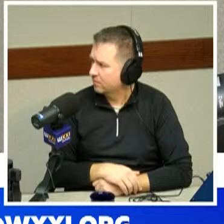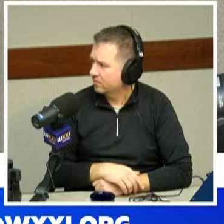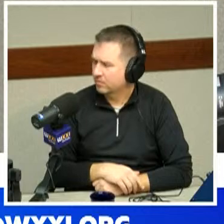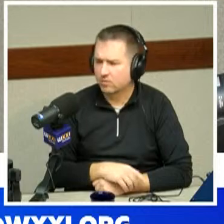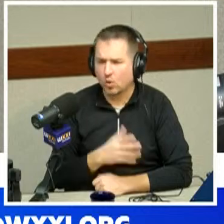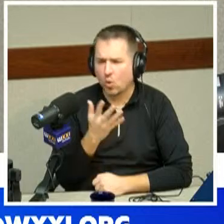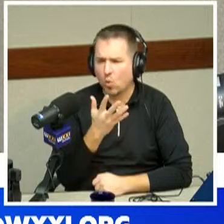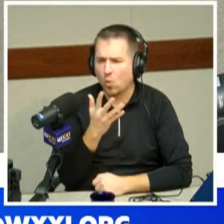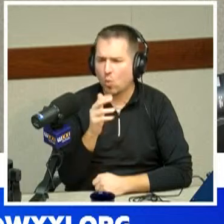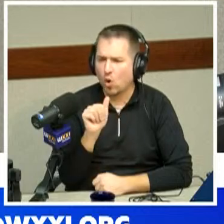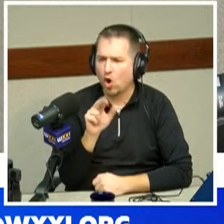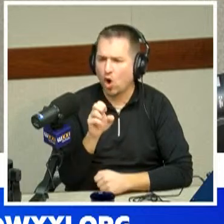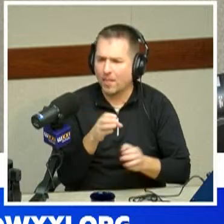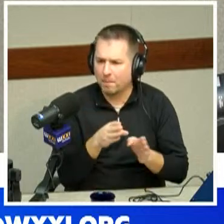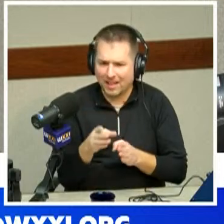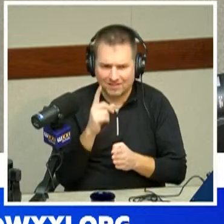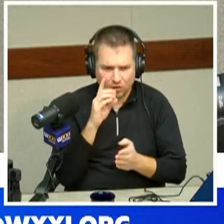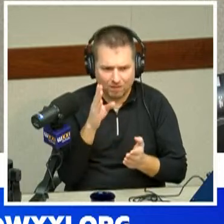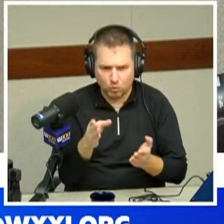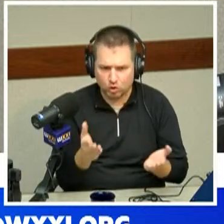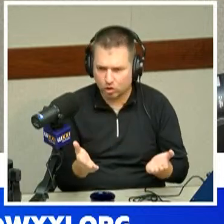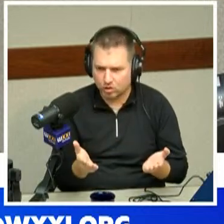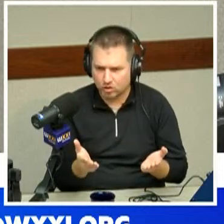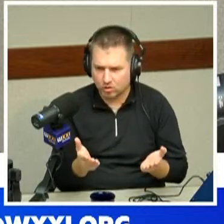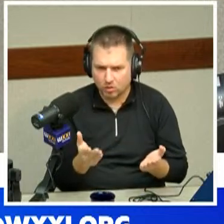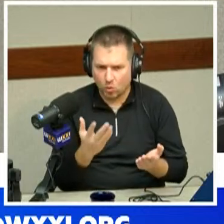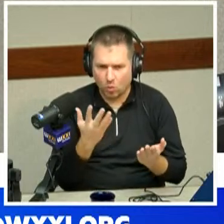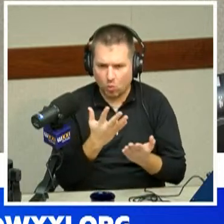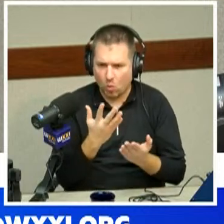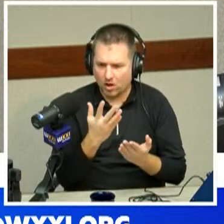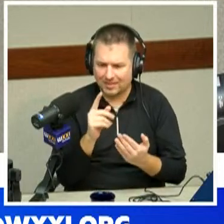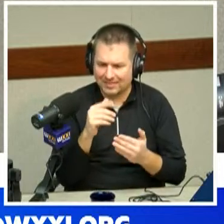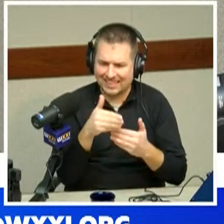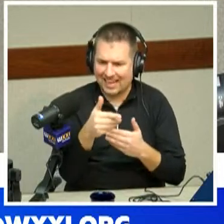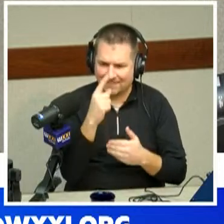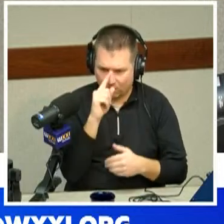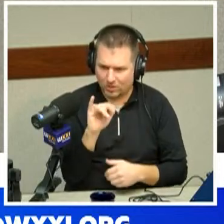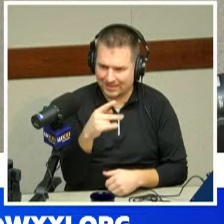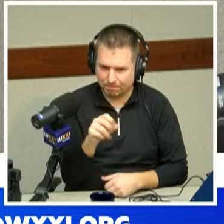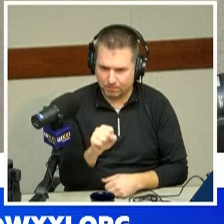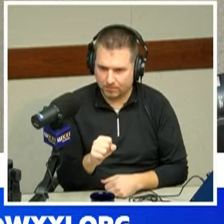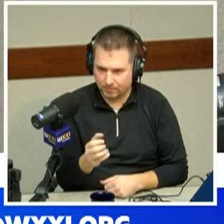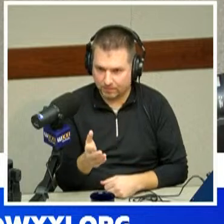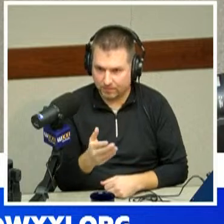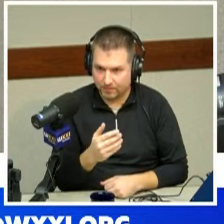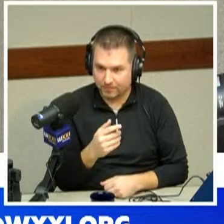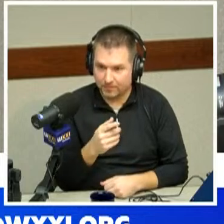what are what are the plans for the future where are we taking tips next I know uh jenu